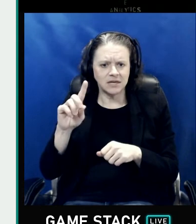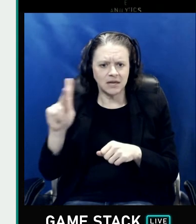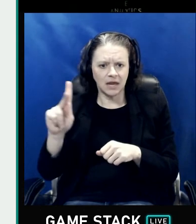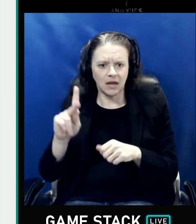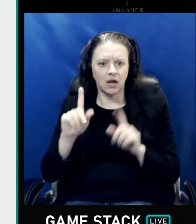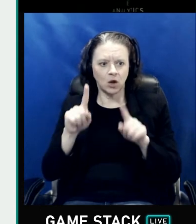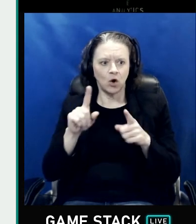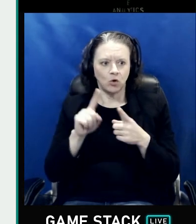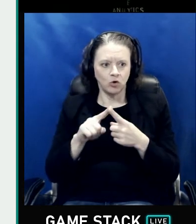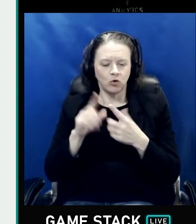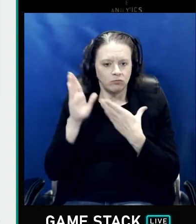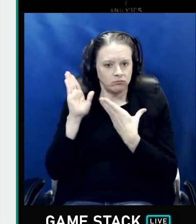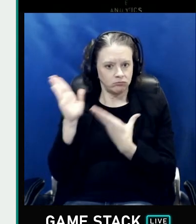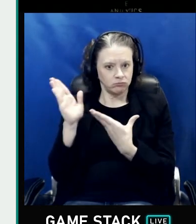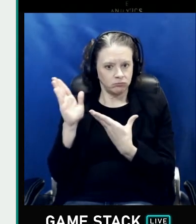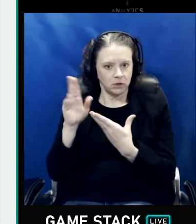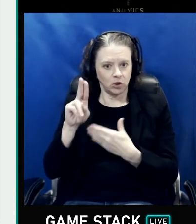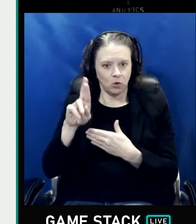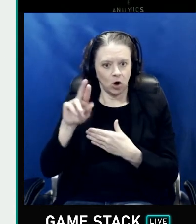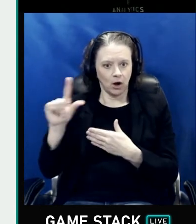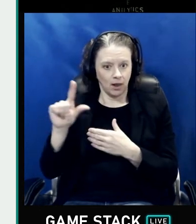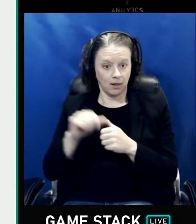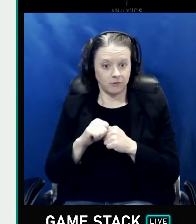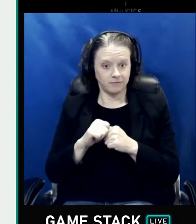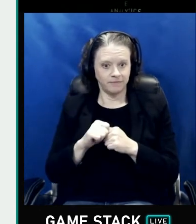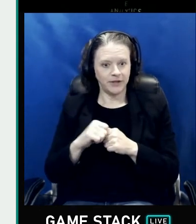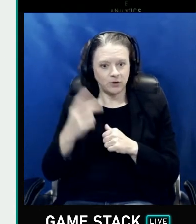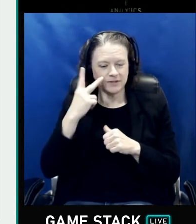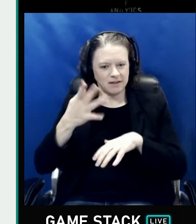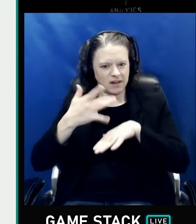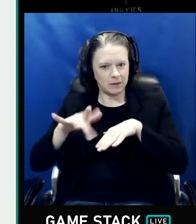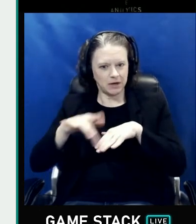And there we have availability for all the various platform SDKs,